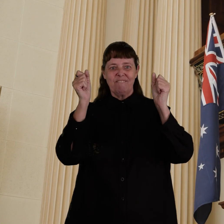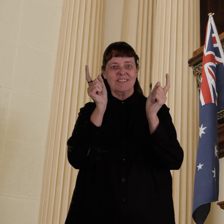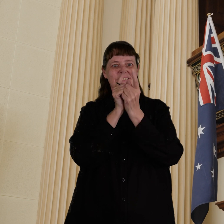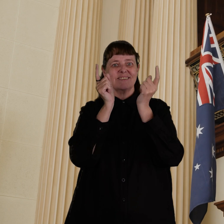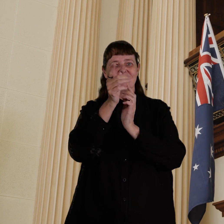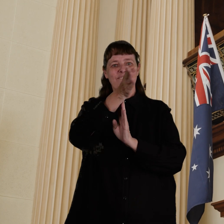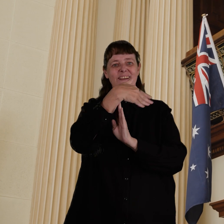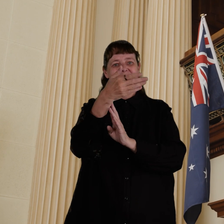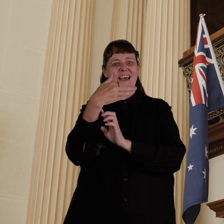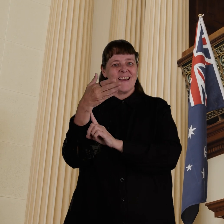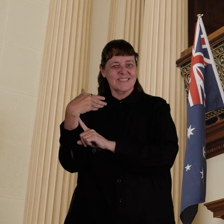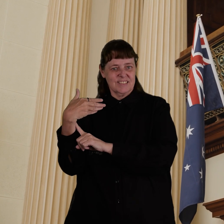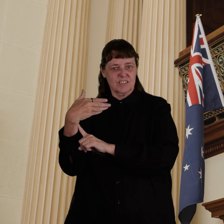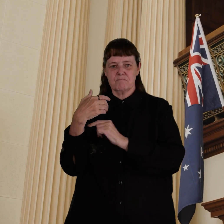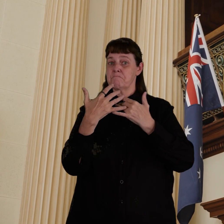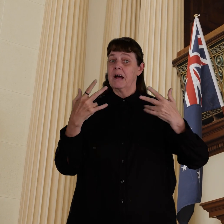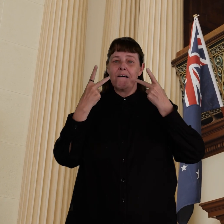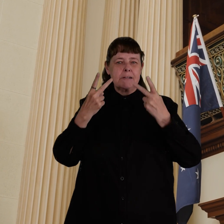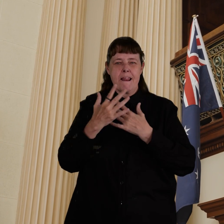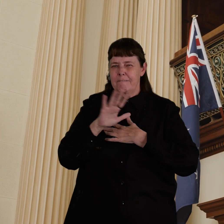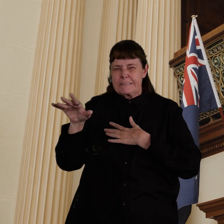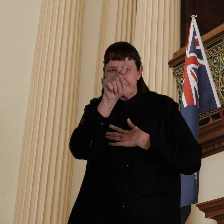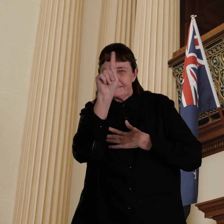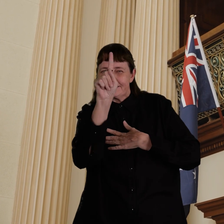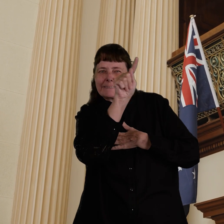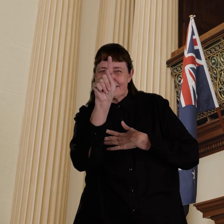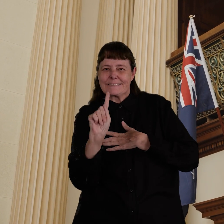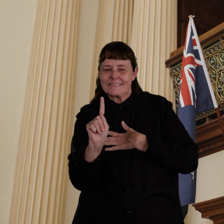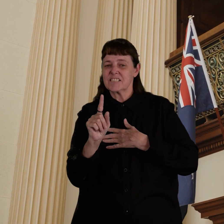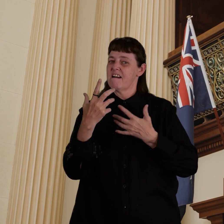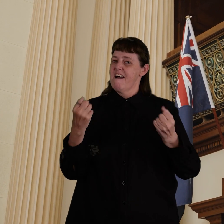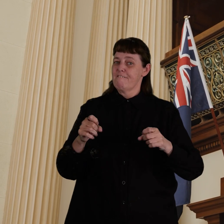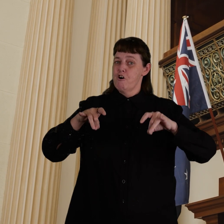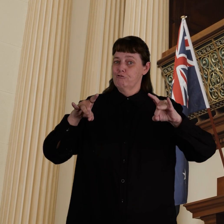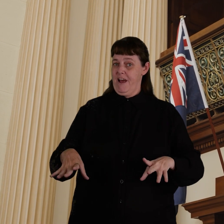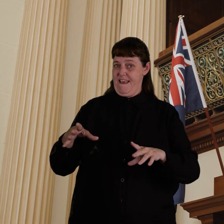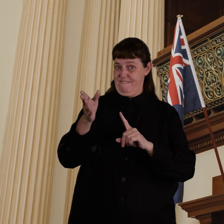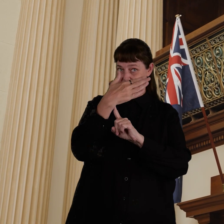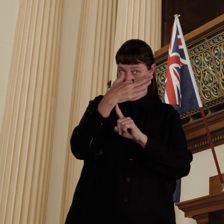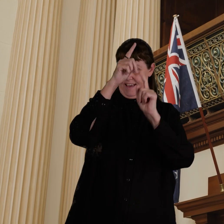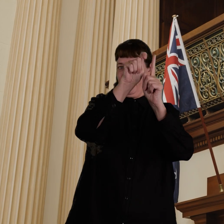what flags we have. We have the Australian flag and then the South Australian flag.